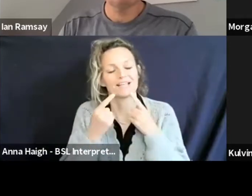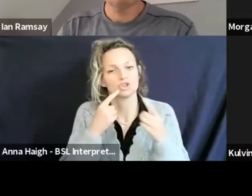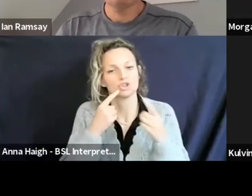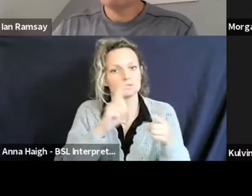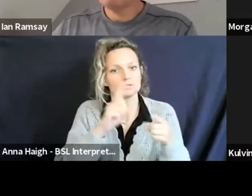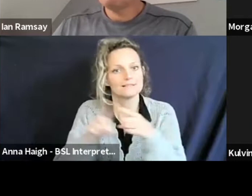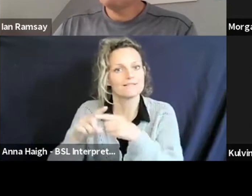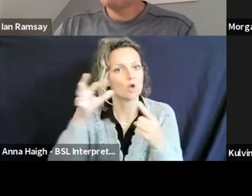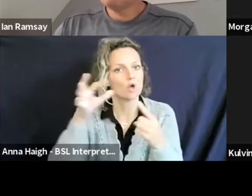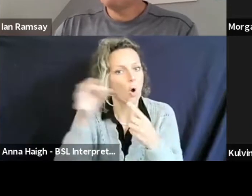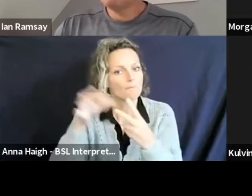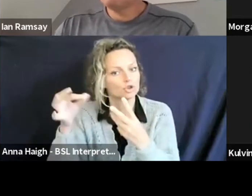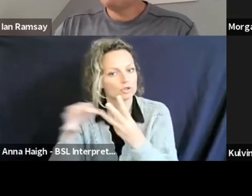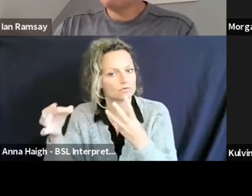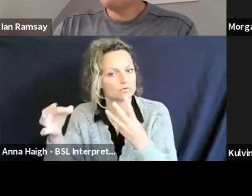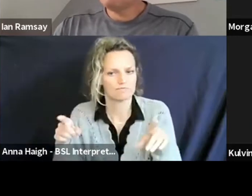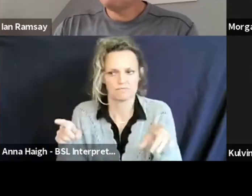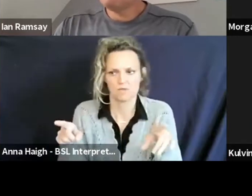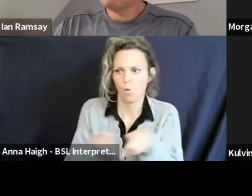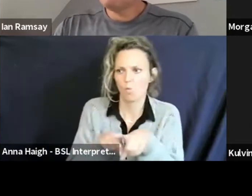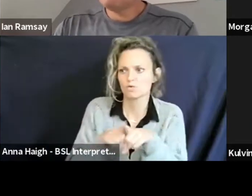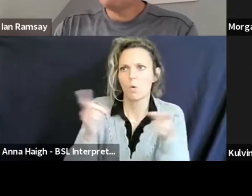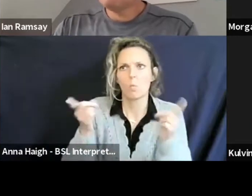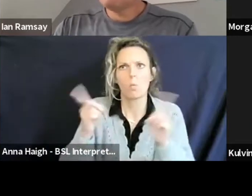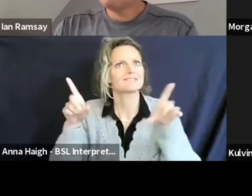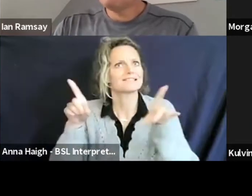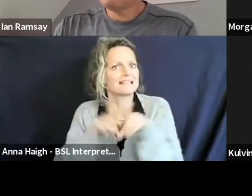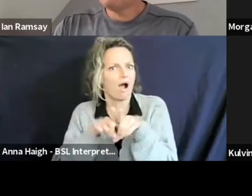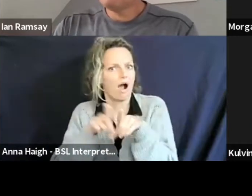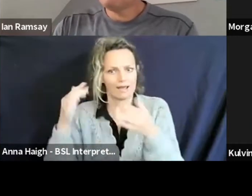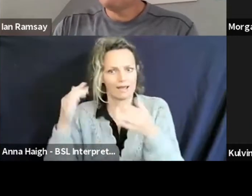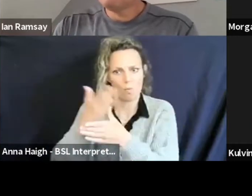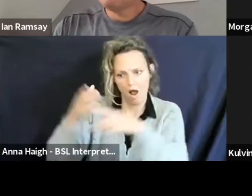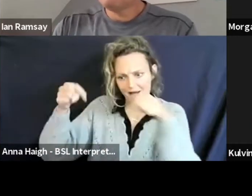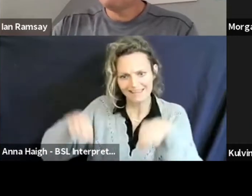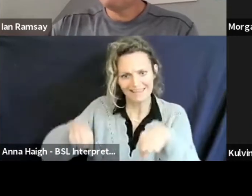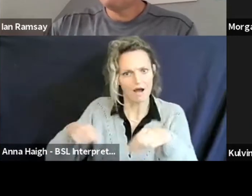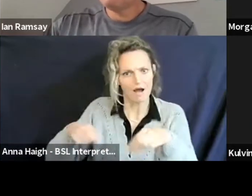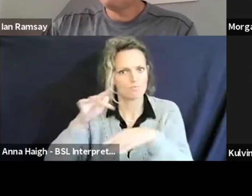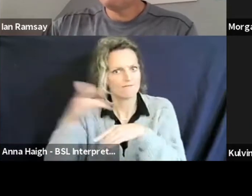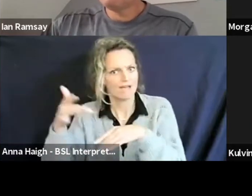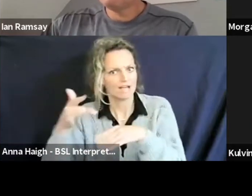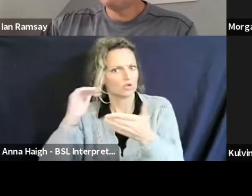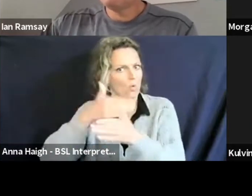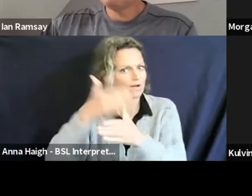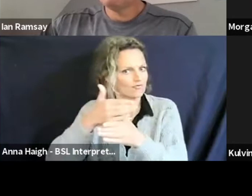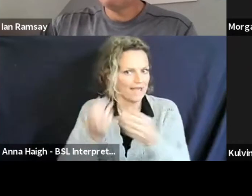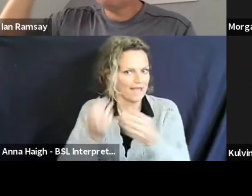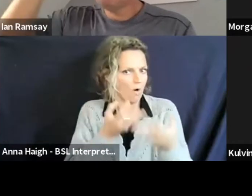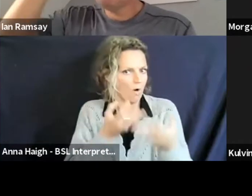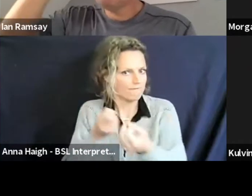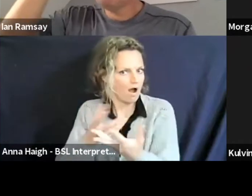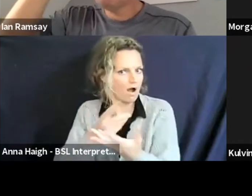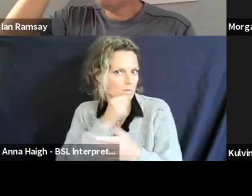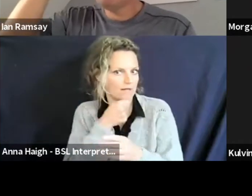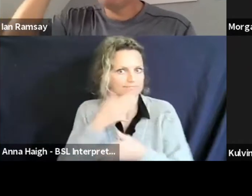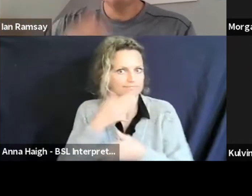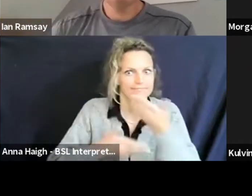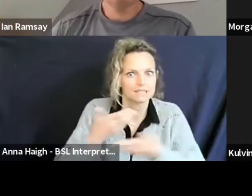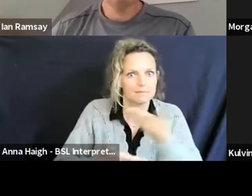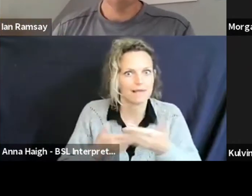What we do, all the different options available. And also give a little bit more information about what's like to work in HMRC and the different professions